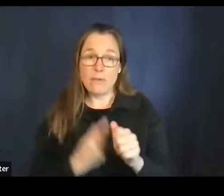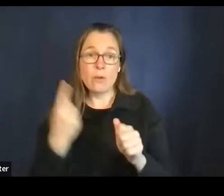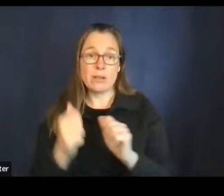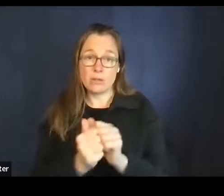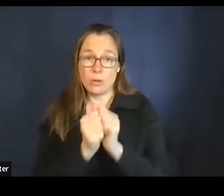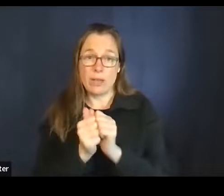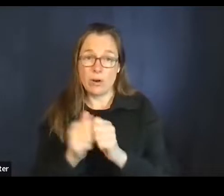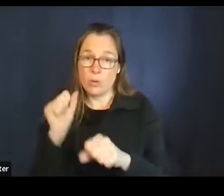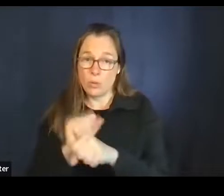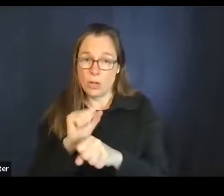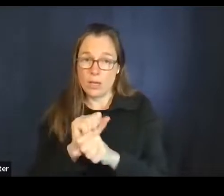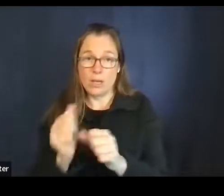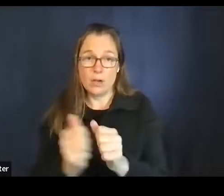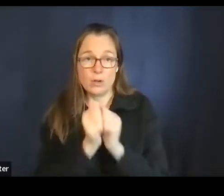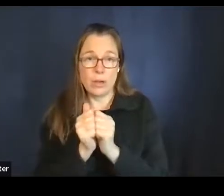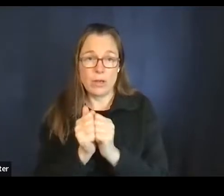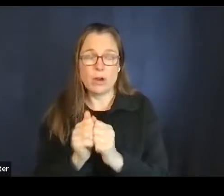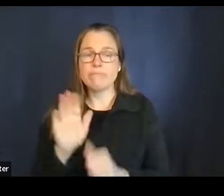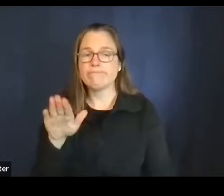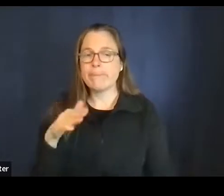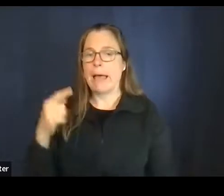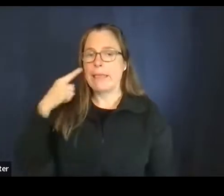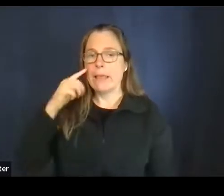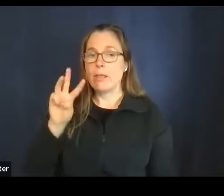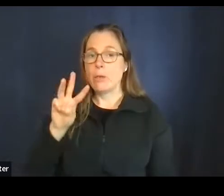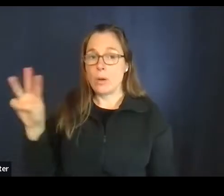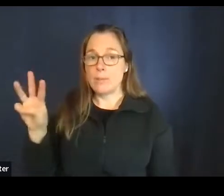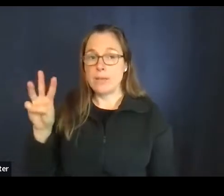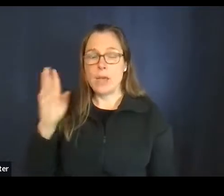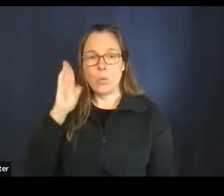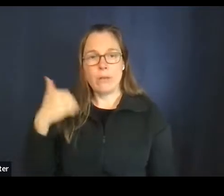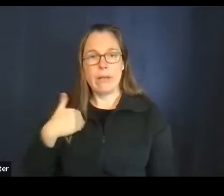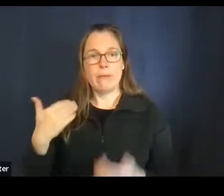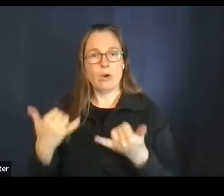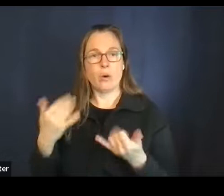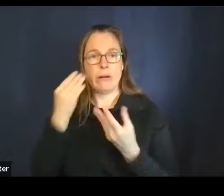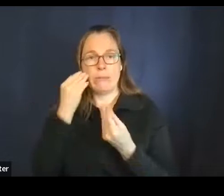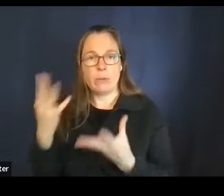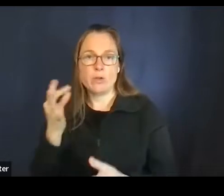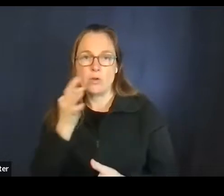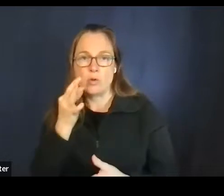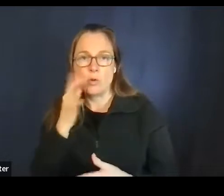And I think that our website is will be up to date pretty shortly on the roles and responsibilities of the